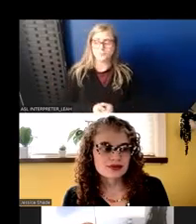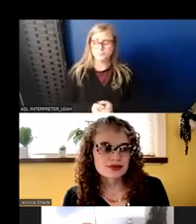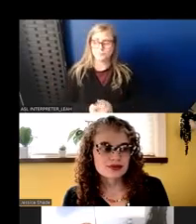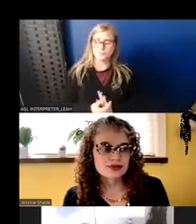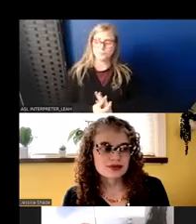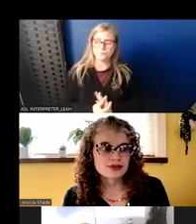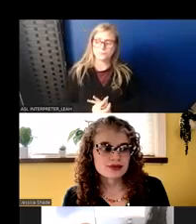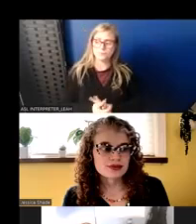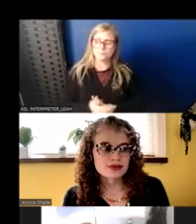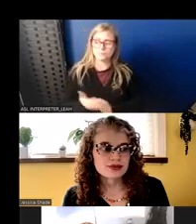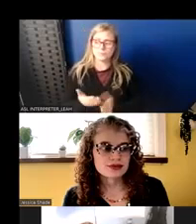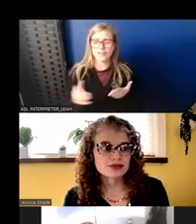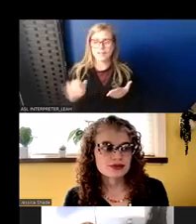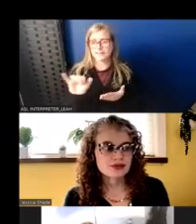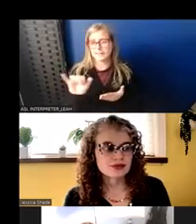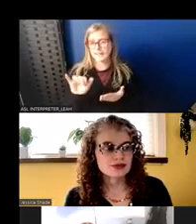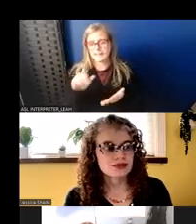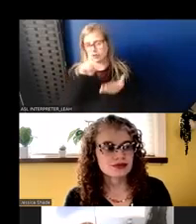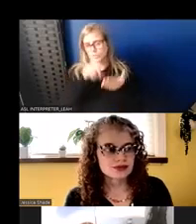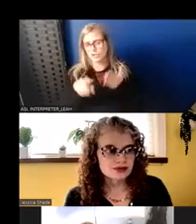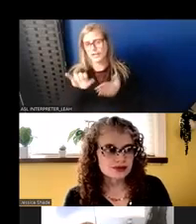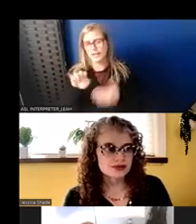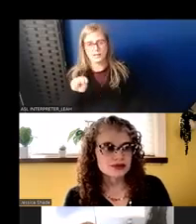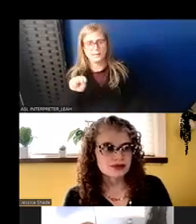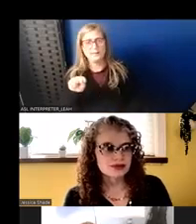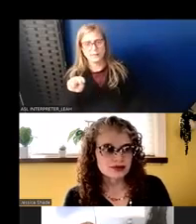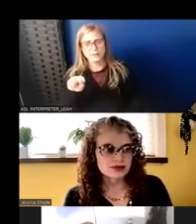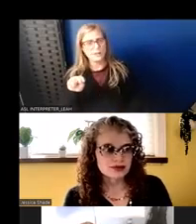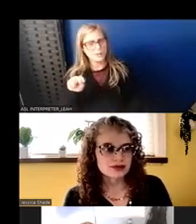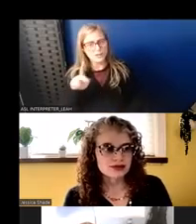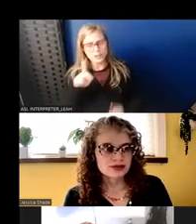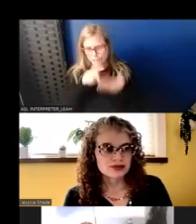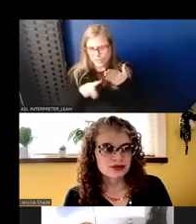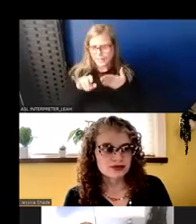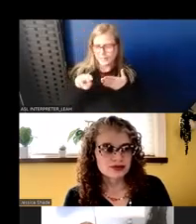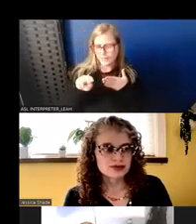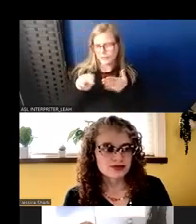you know, check-ins on a regular basis, focus groups,